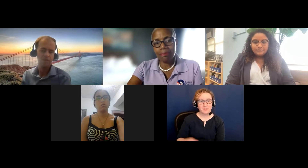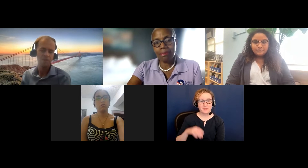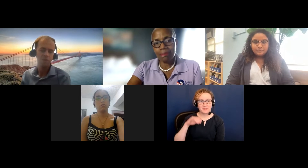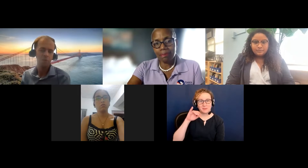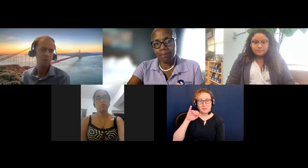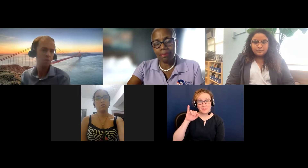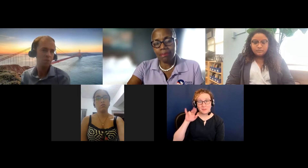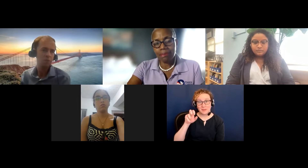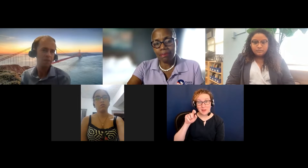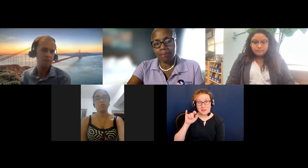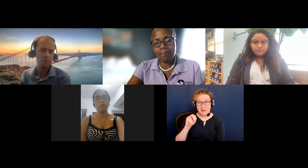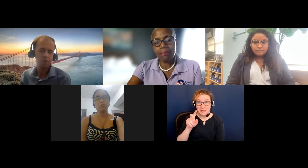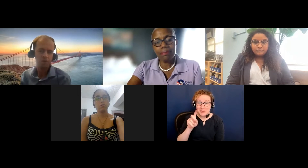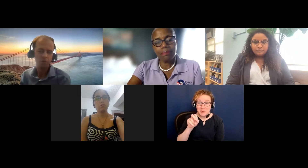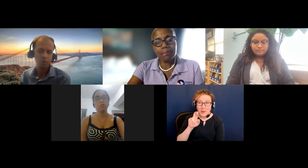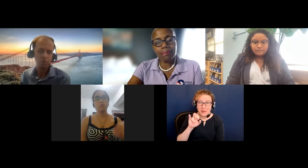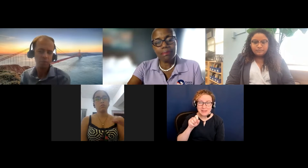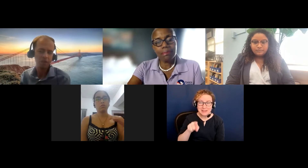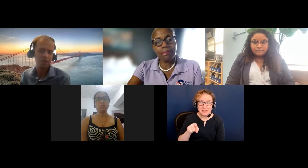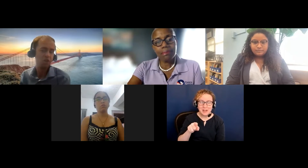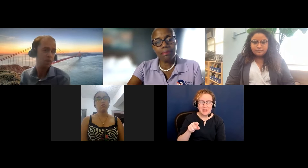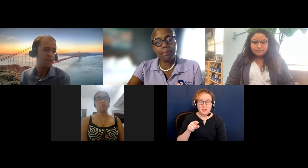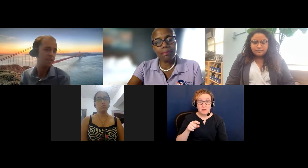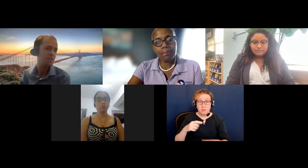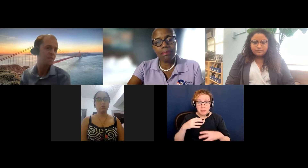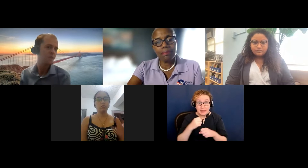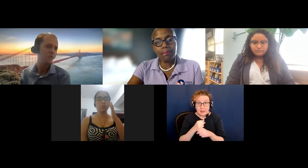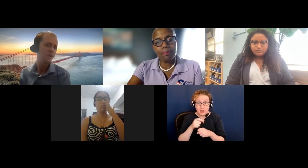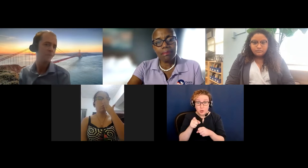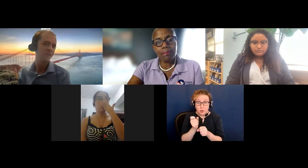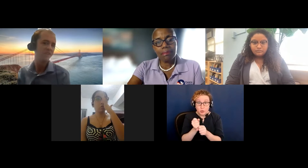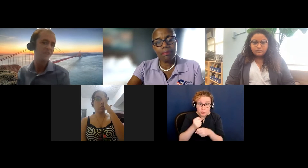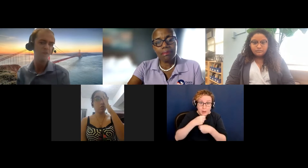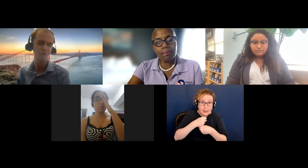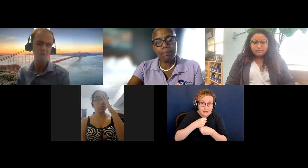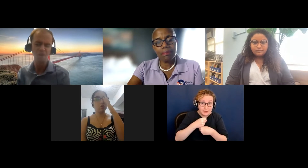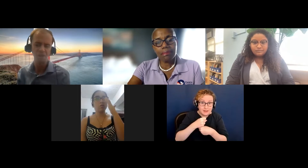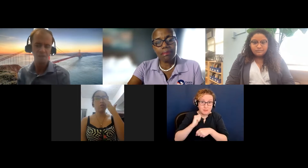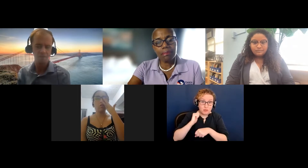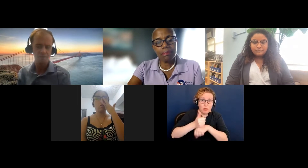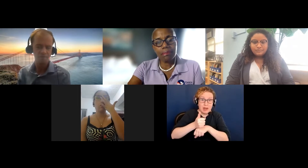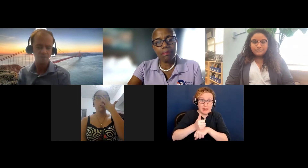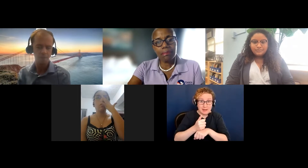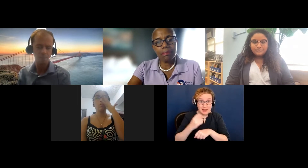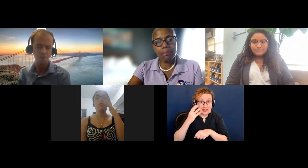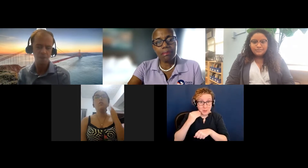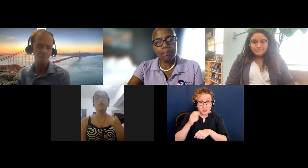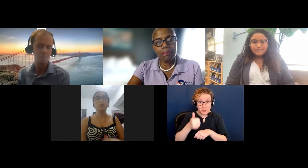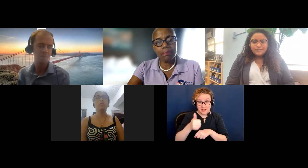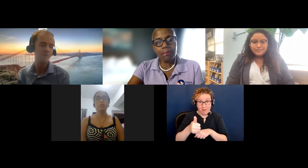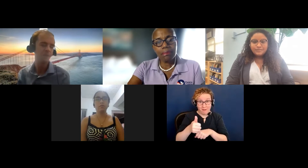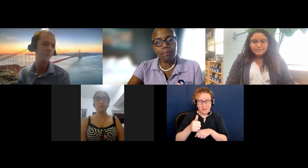Doris, basically, you created this experience on your own. It was not a preexisting